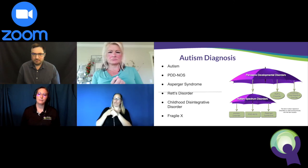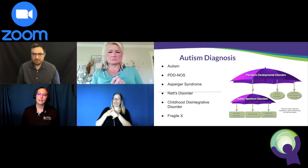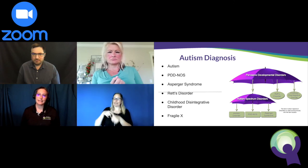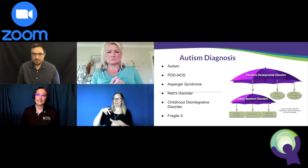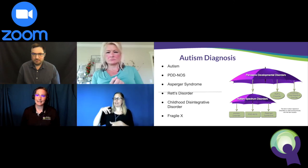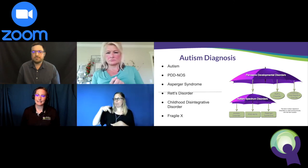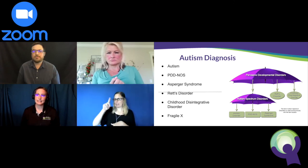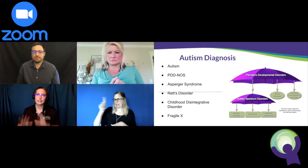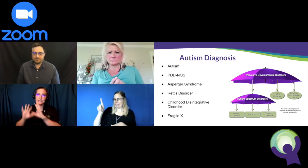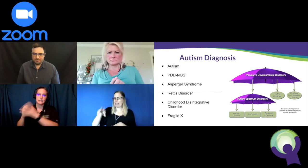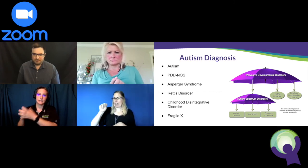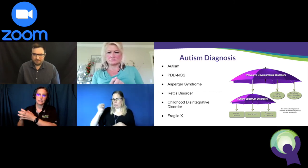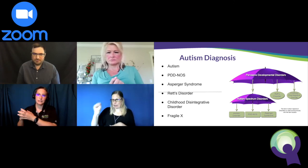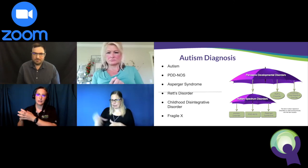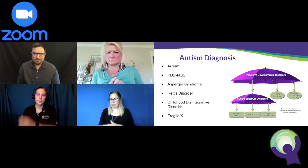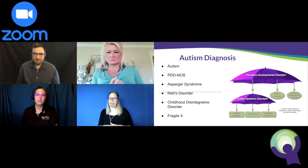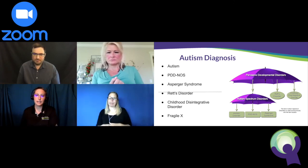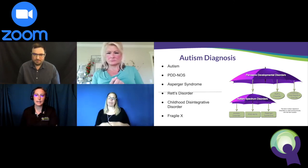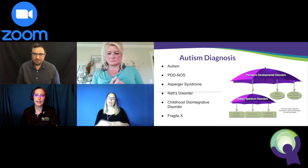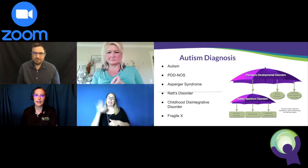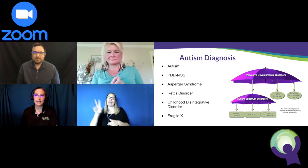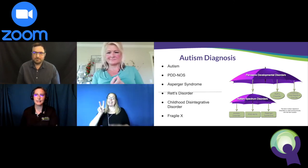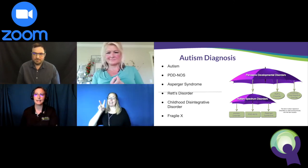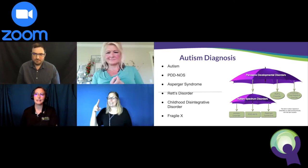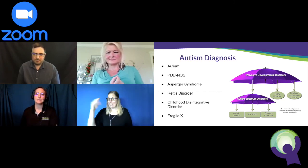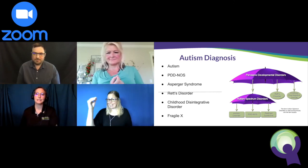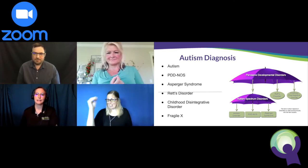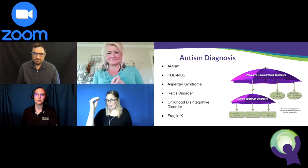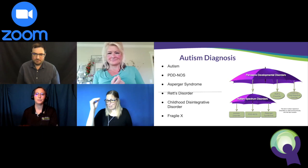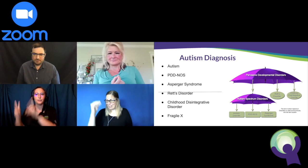We got a second opinion and then he was diagnosed with